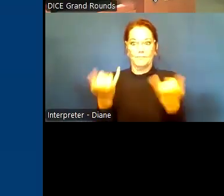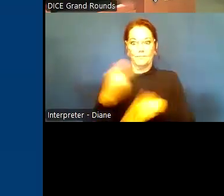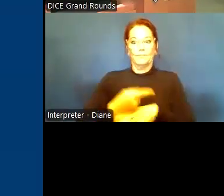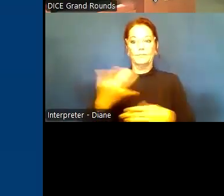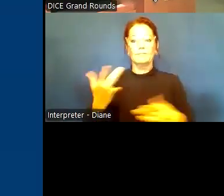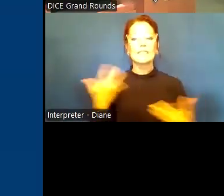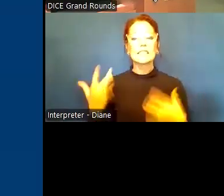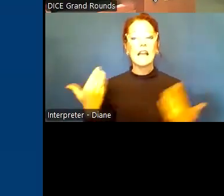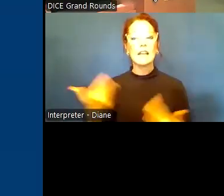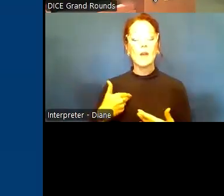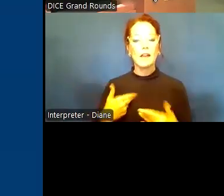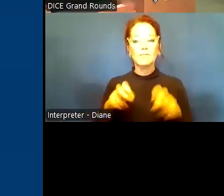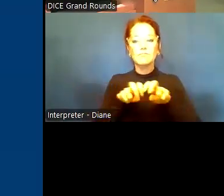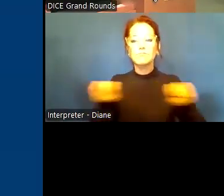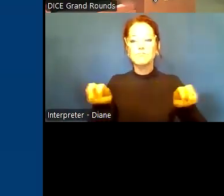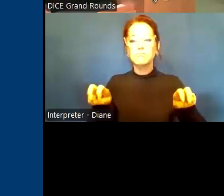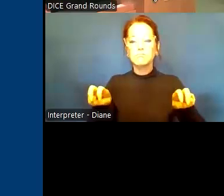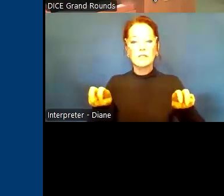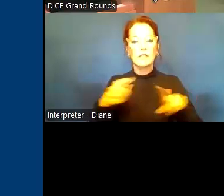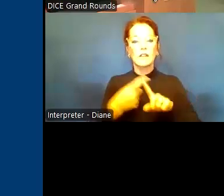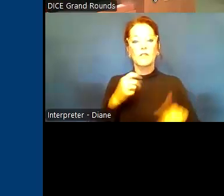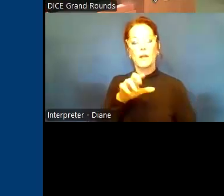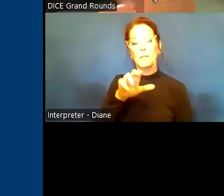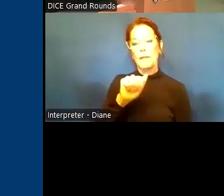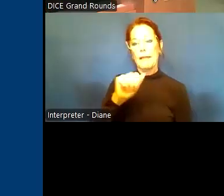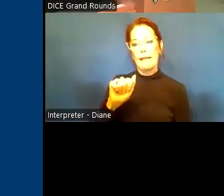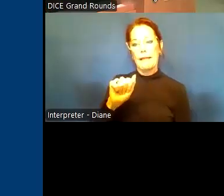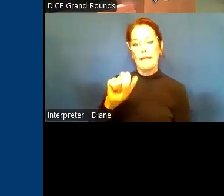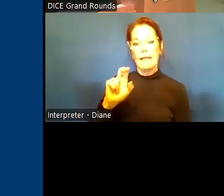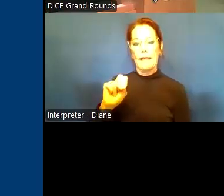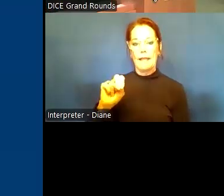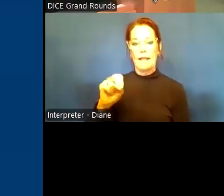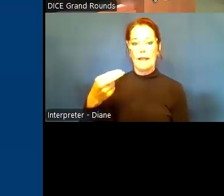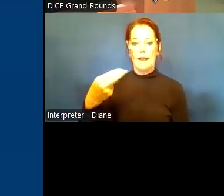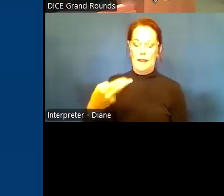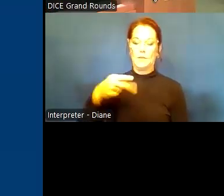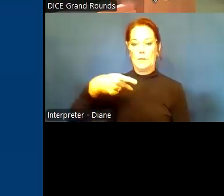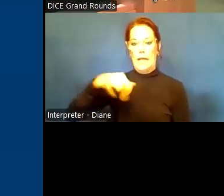an excellent panel from our AA nhpi group and for those of you that aren't familiar with AA